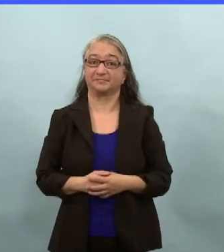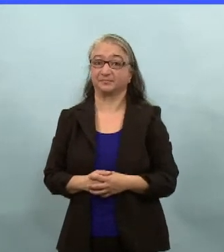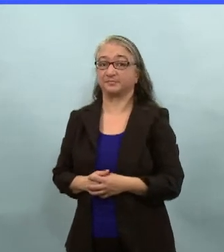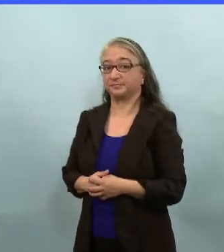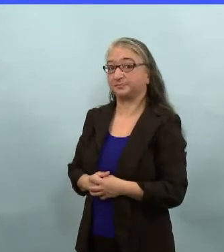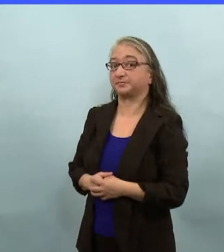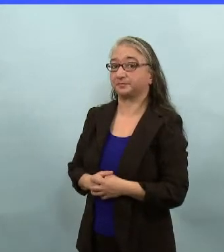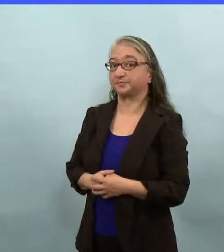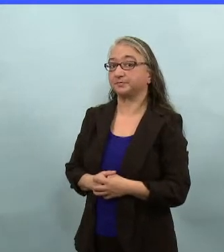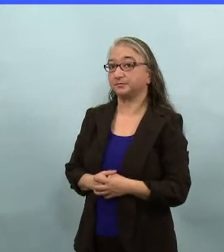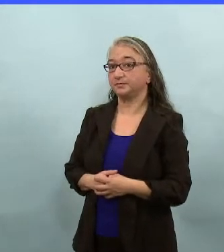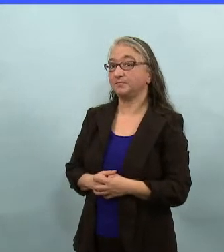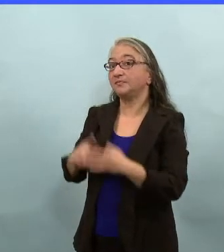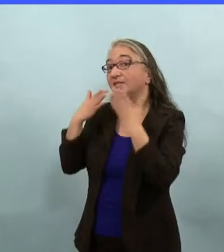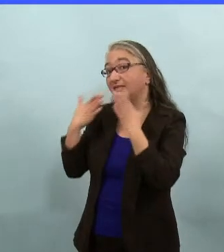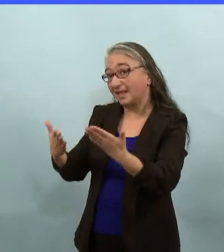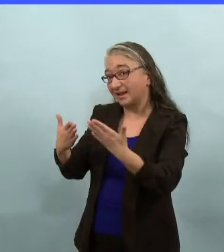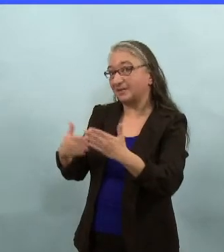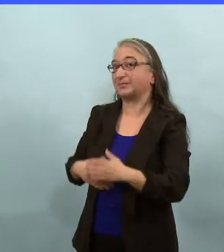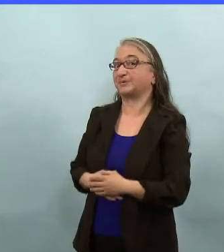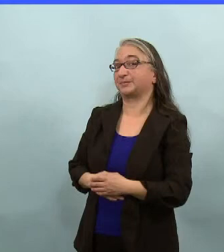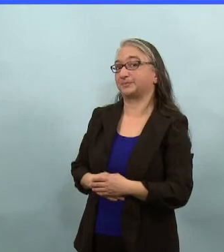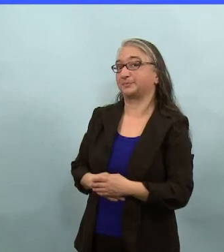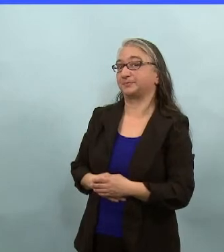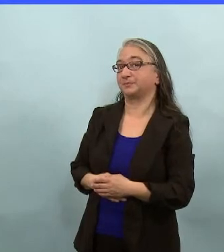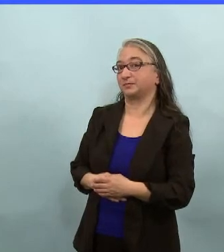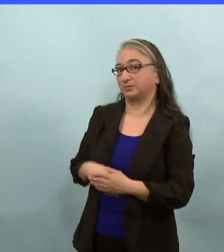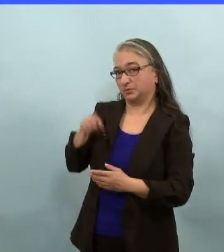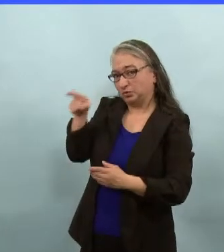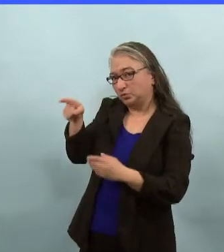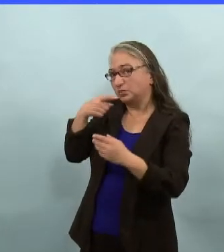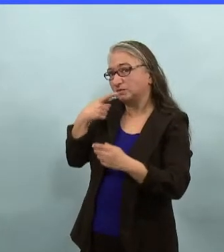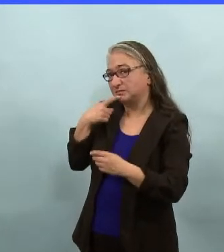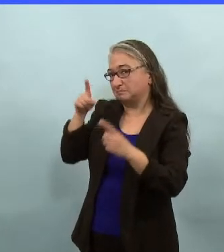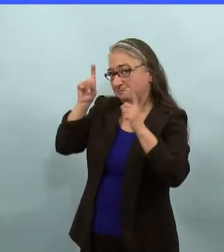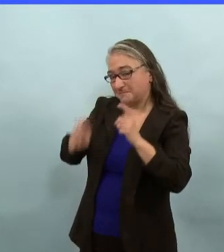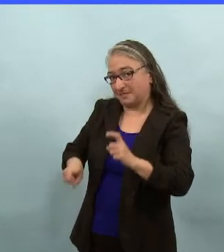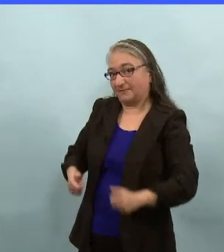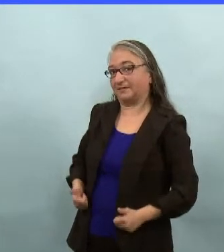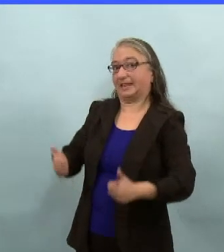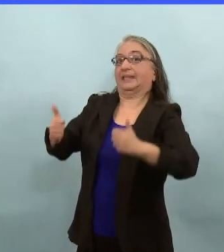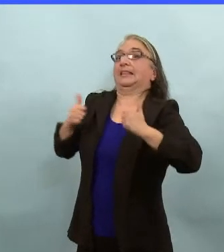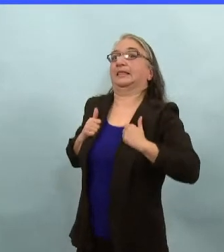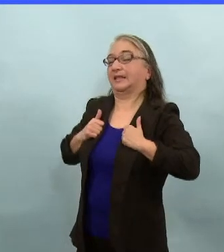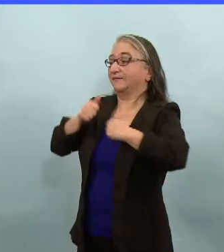thanks and you know the phrase living with the virus is being used pretty often but it's really